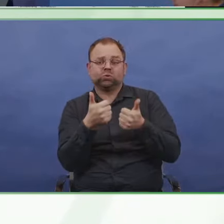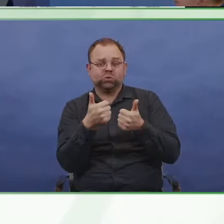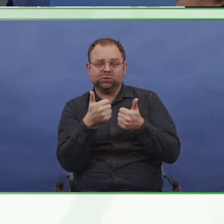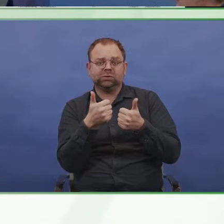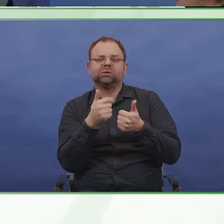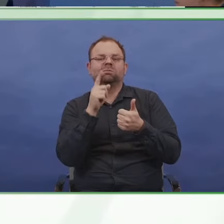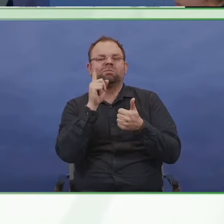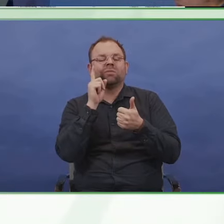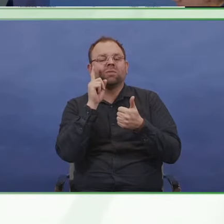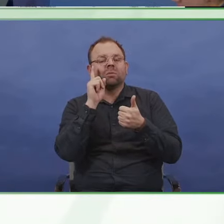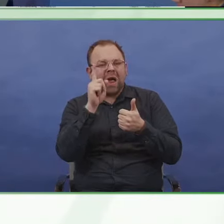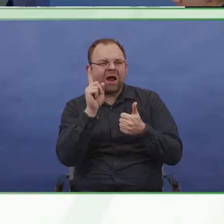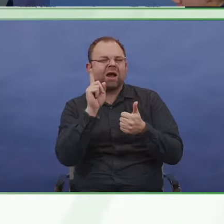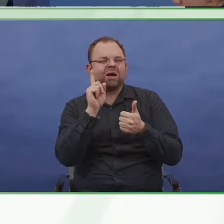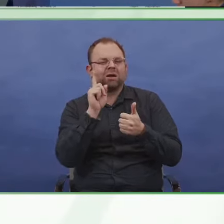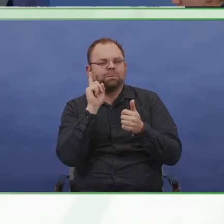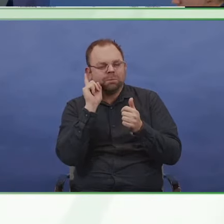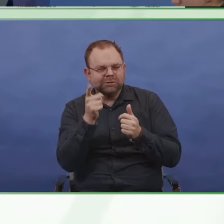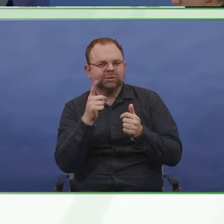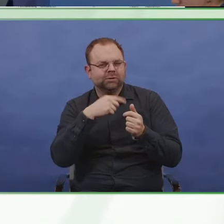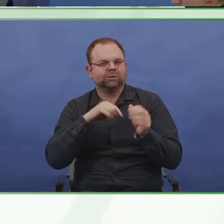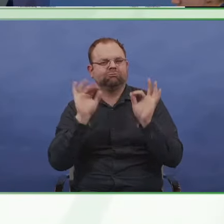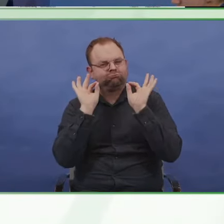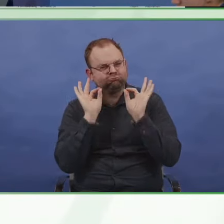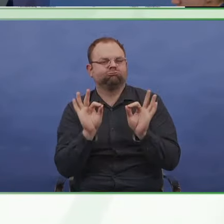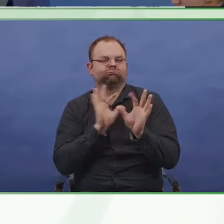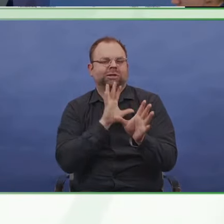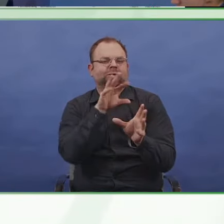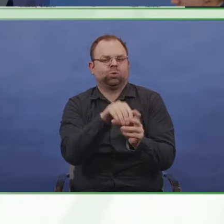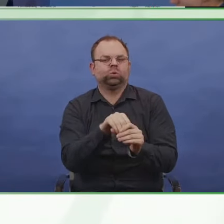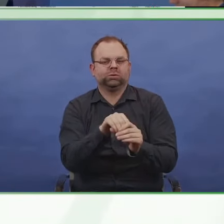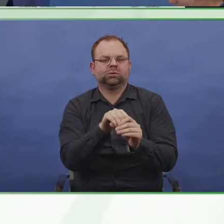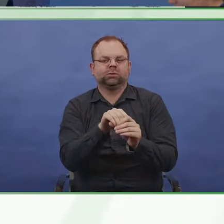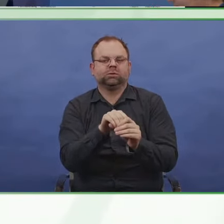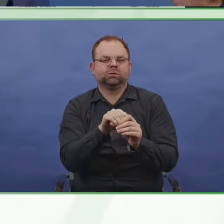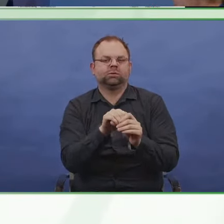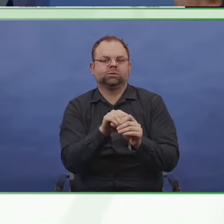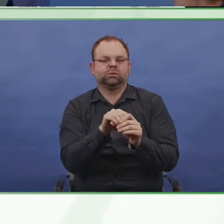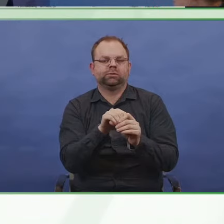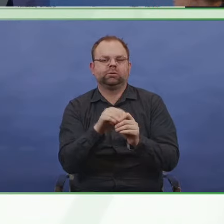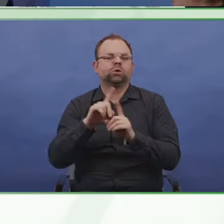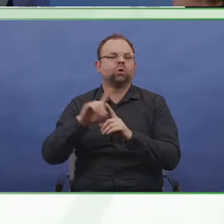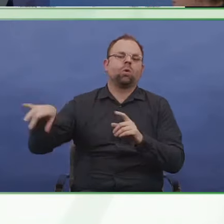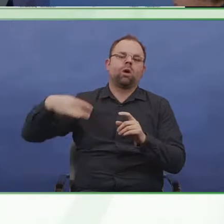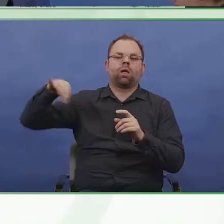what would happen if we all came together. I get very excited about this.